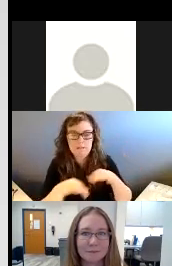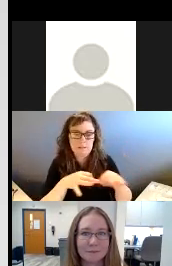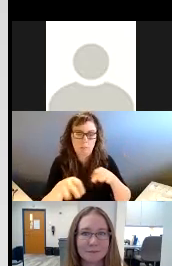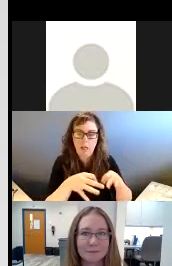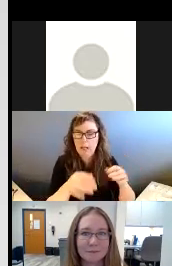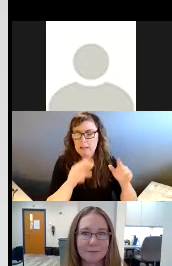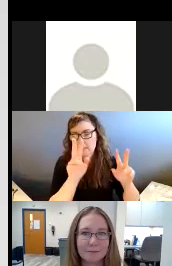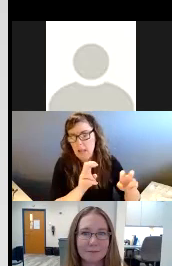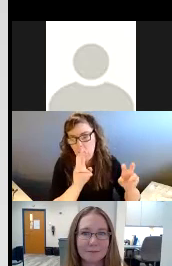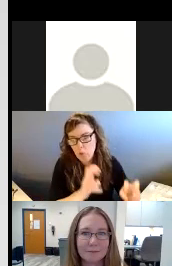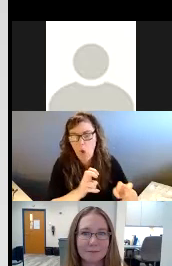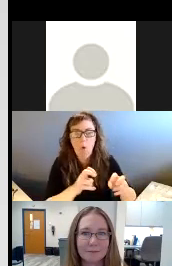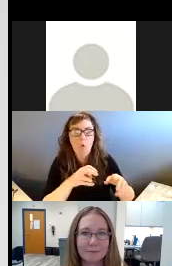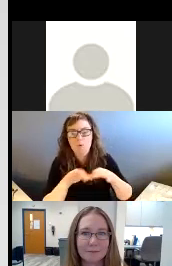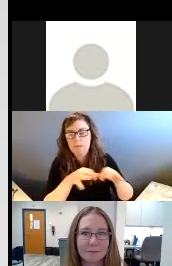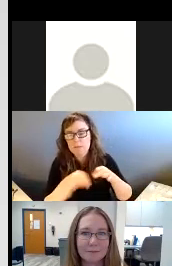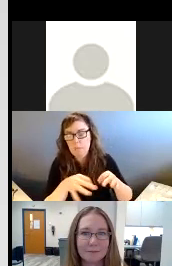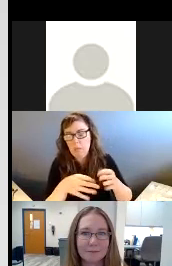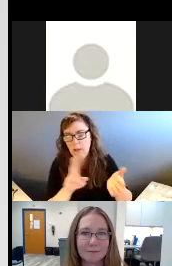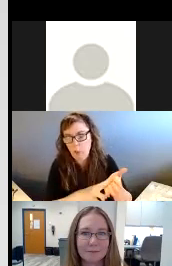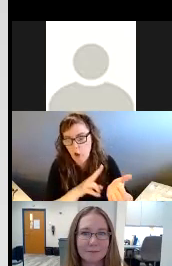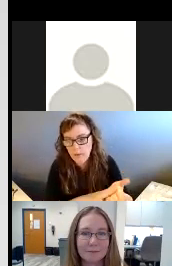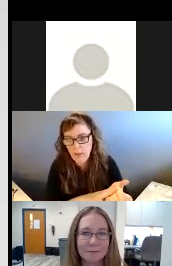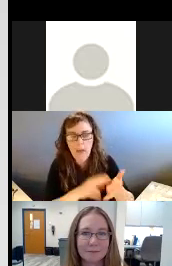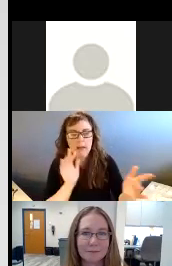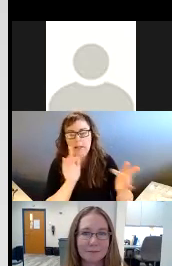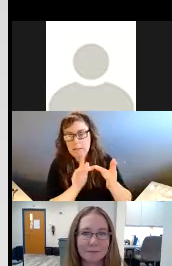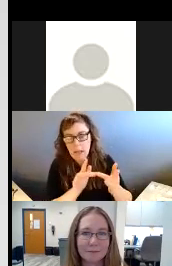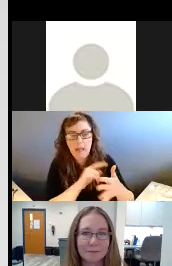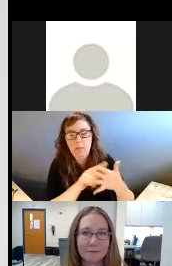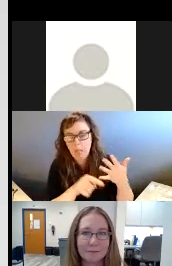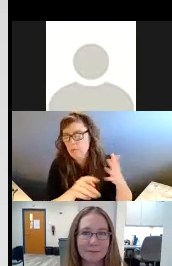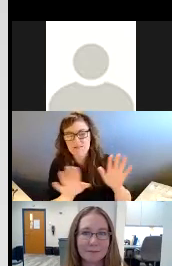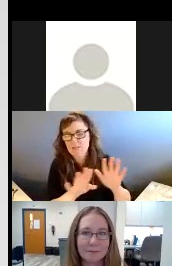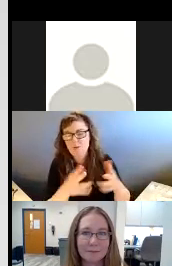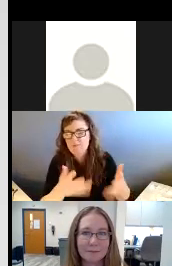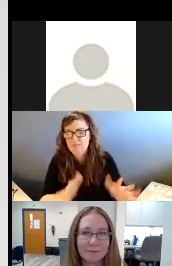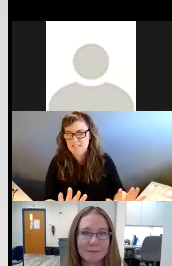WE CAN USE OUR TIME MORE EFFICIENTLY WHEN WE HAVE OUR TIME FOR THAT HOME ASSESSMENT PORTION.